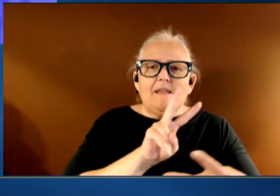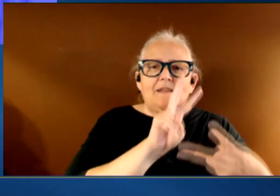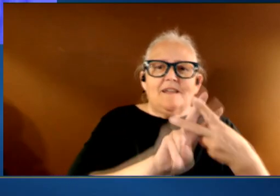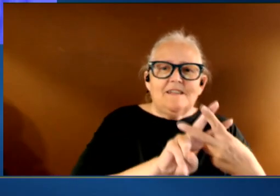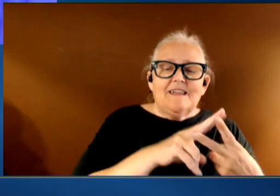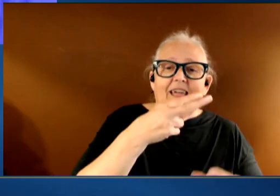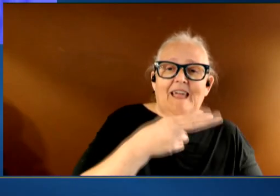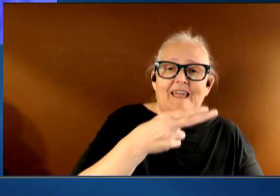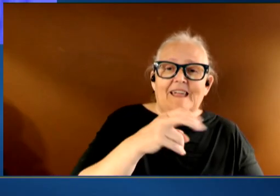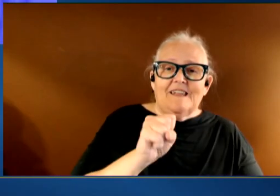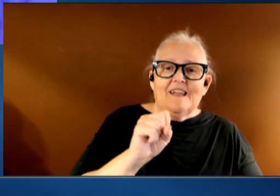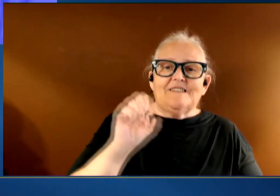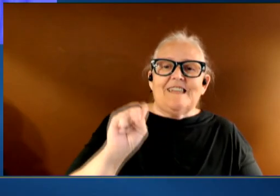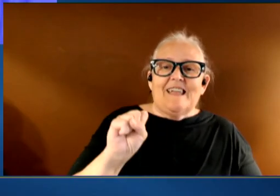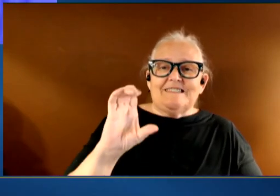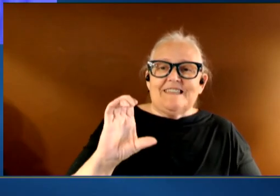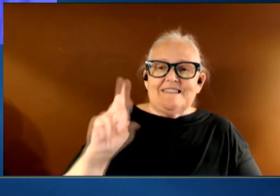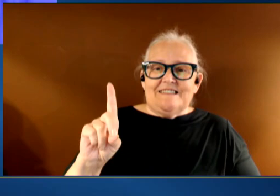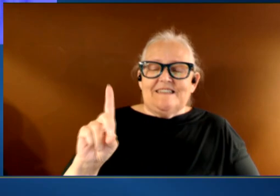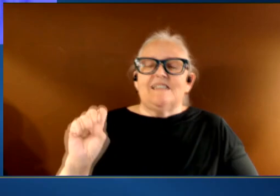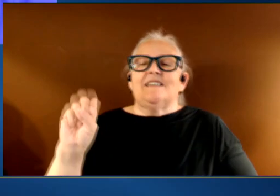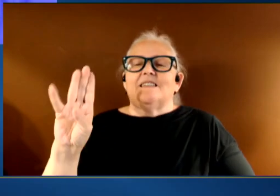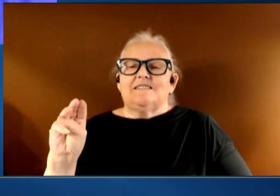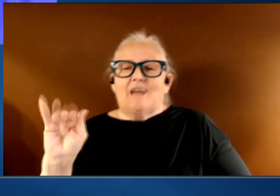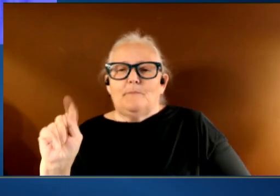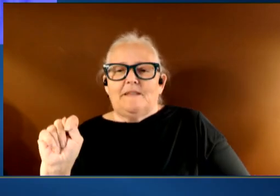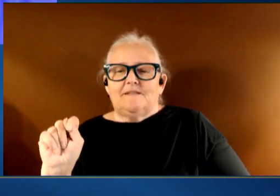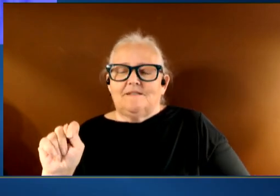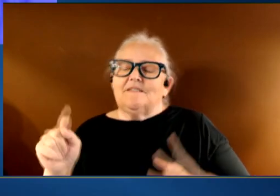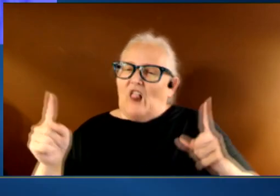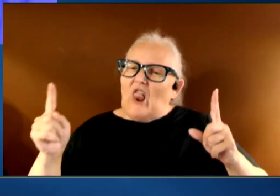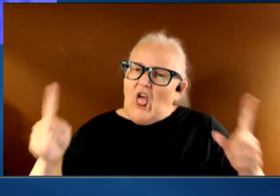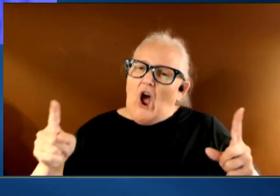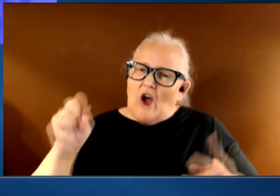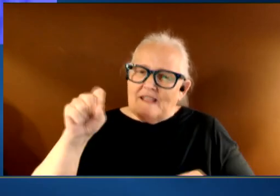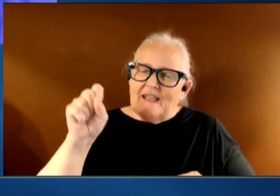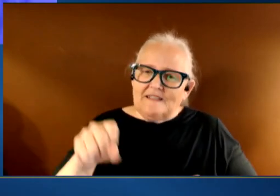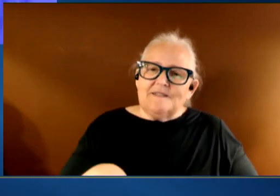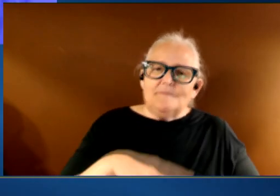Cell Disease Summit. Again, not the shortest one, but HHS Sickle Cell Disease Summit. Please post,